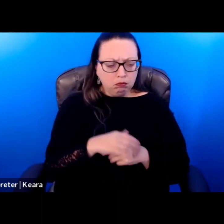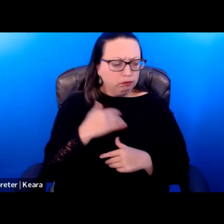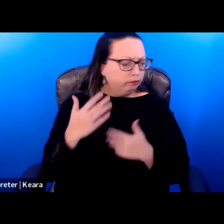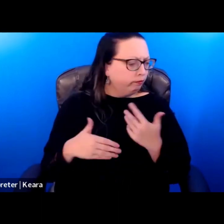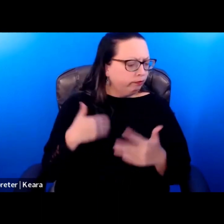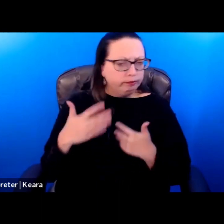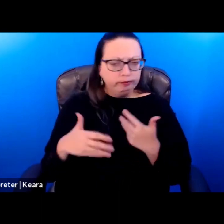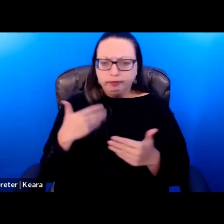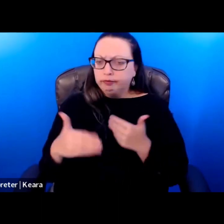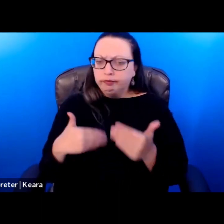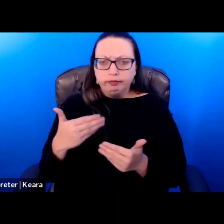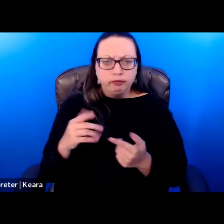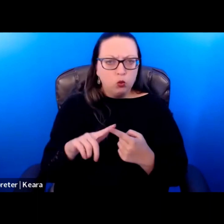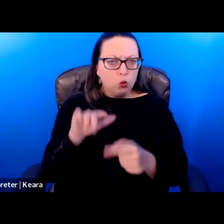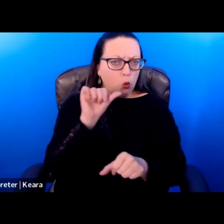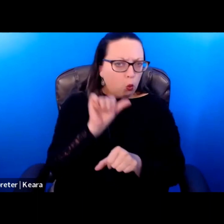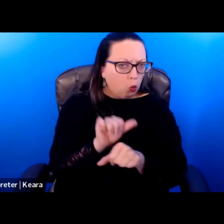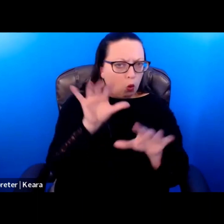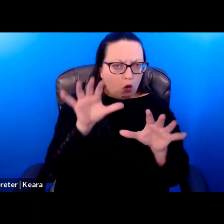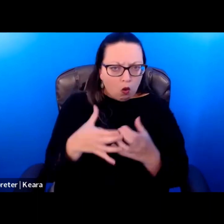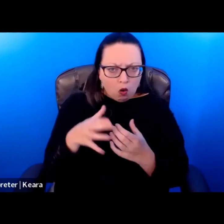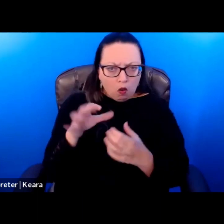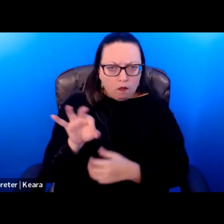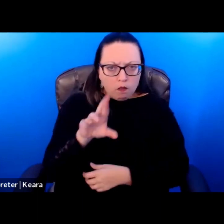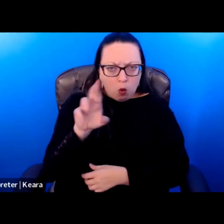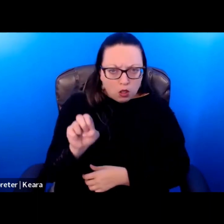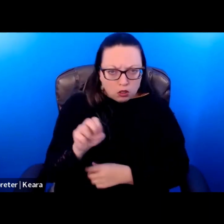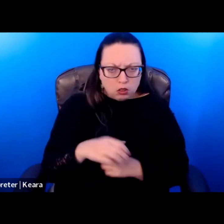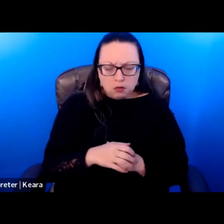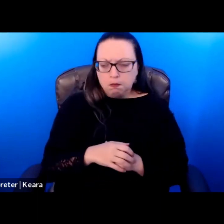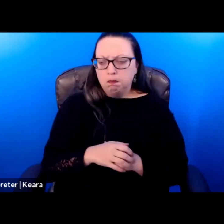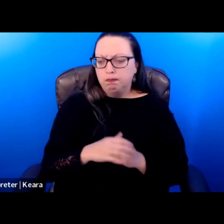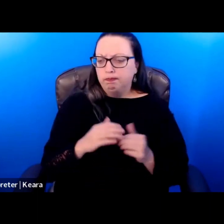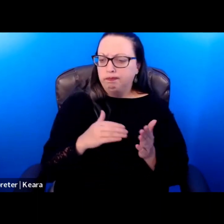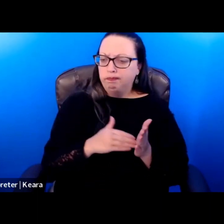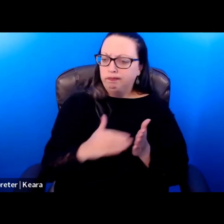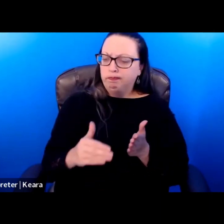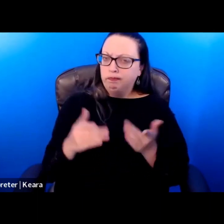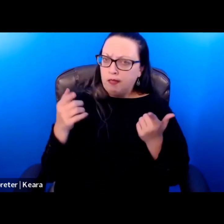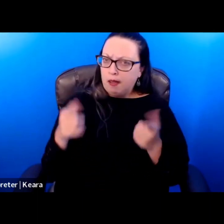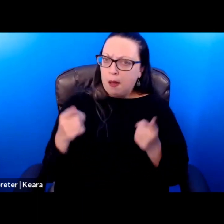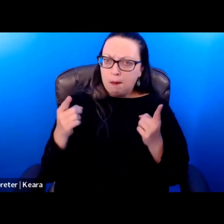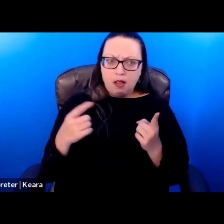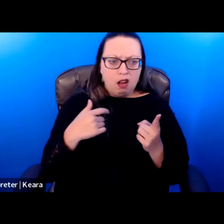to, to the workforce. You know, I would often just wonder, why